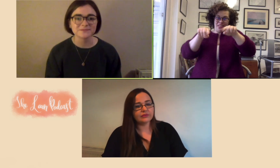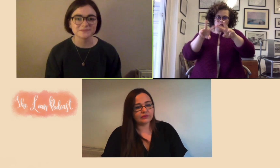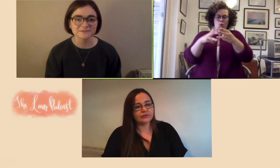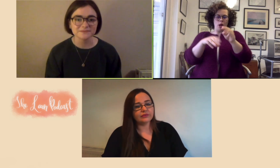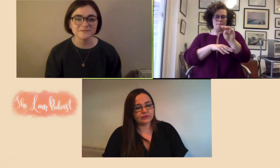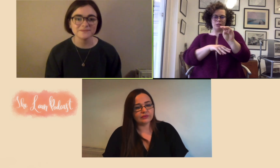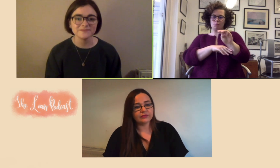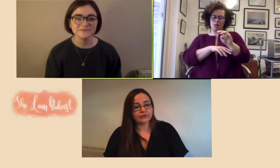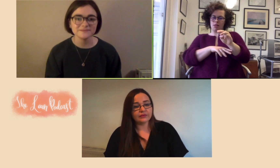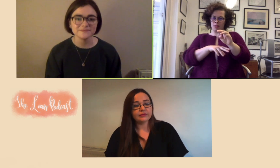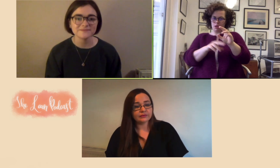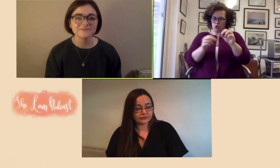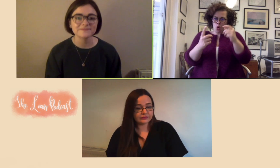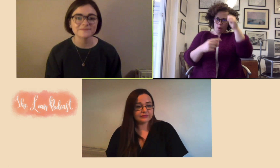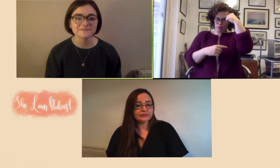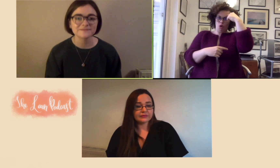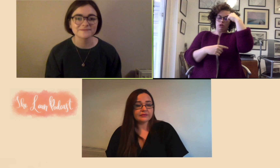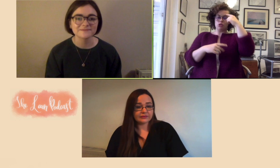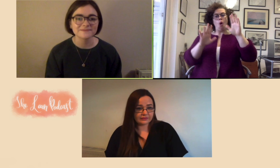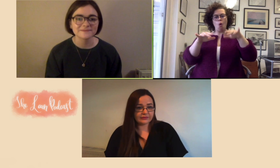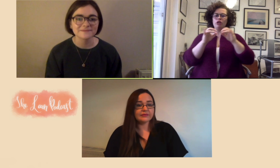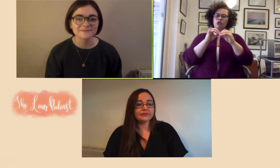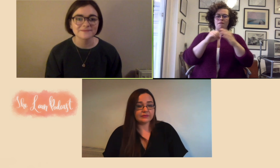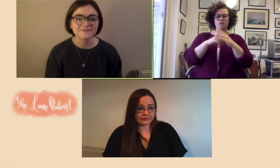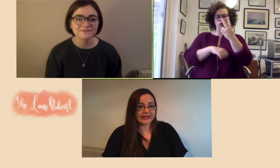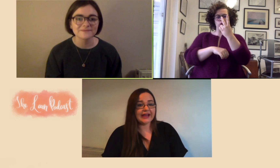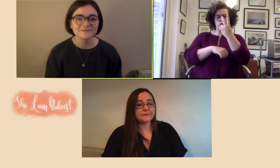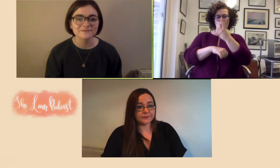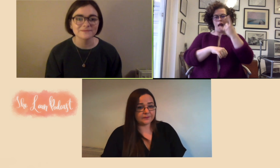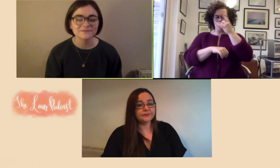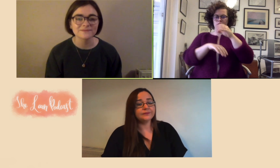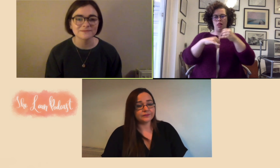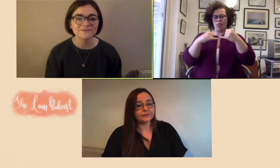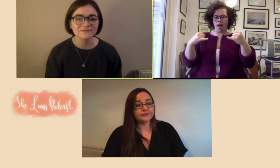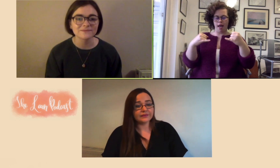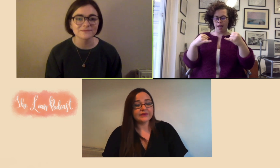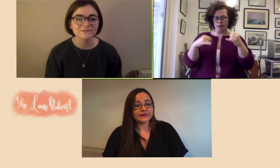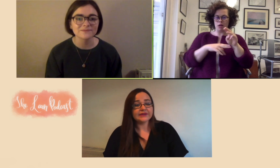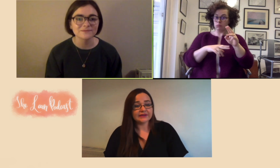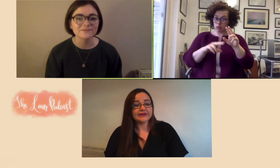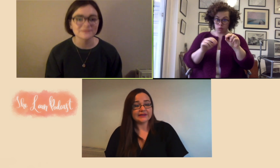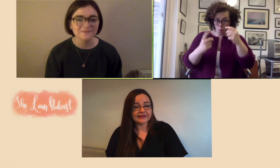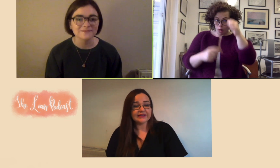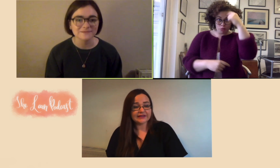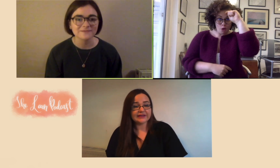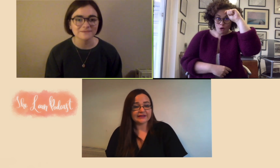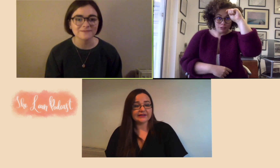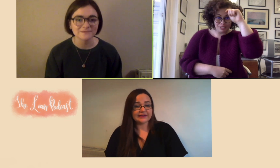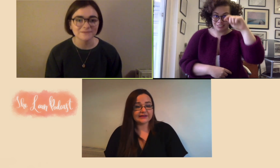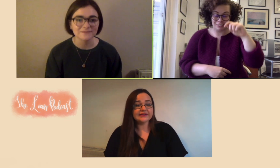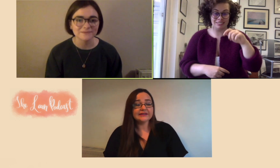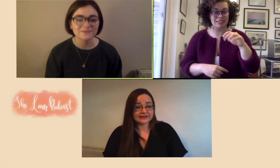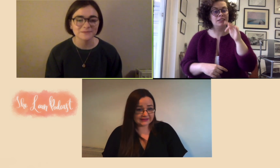We never thought that this would happen in the world. This is so new for everyone. I mean, people in the past never thought